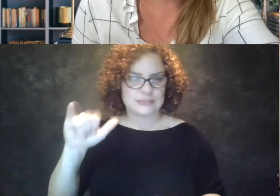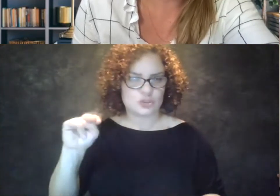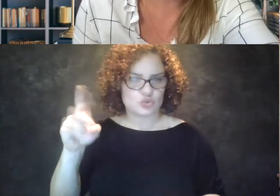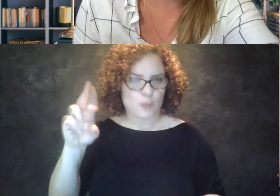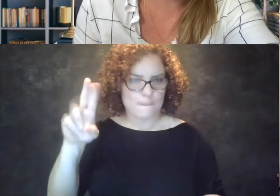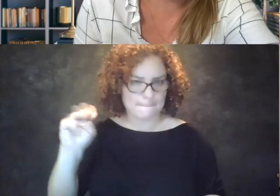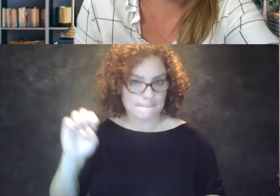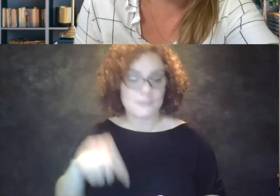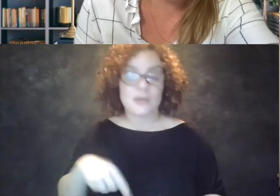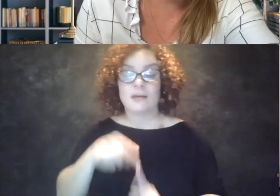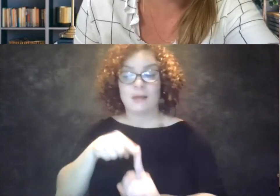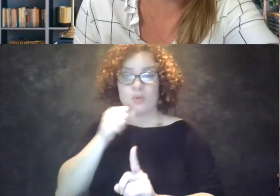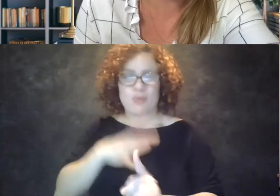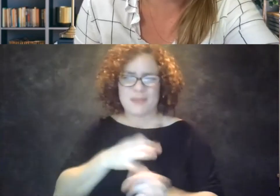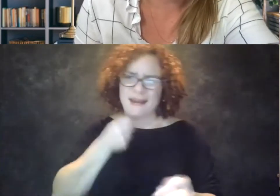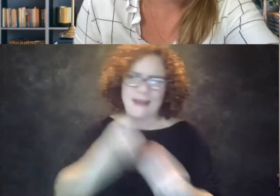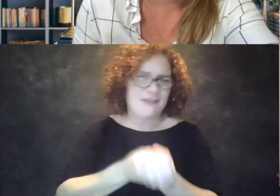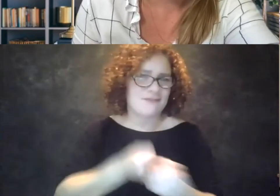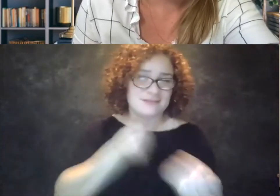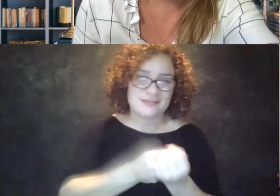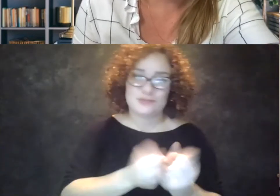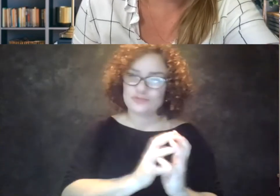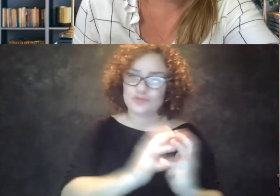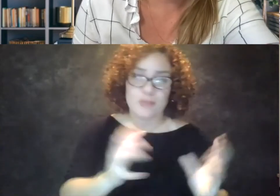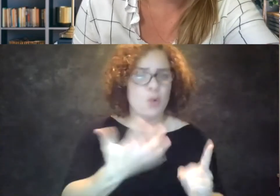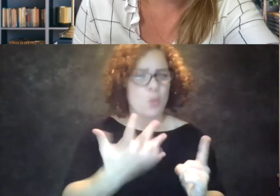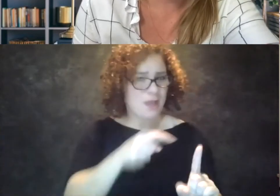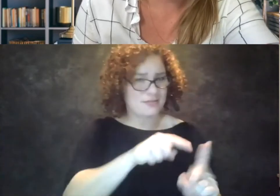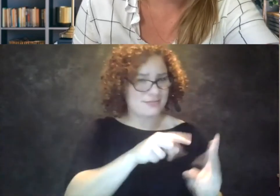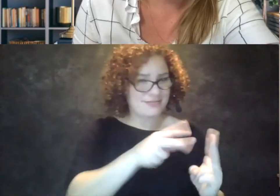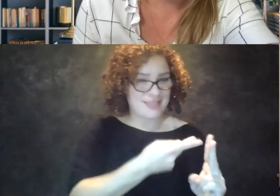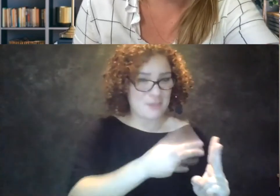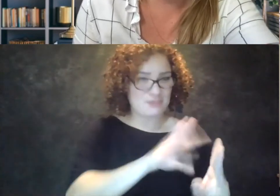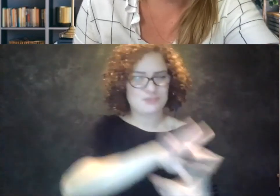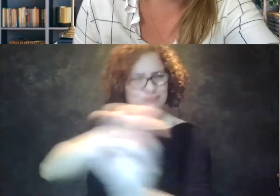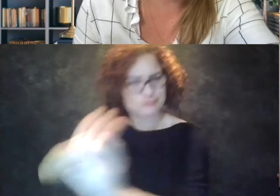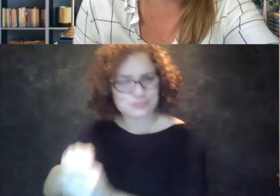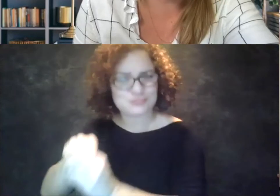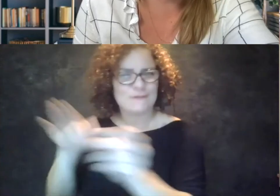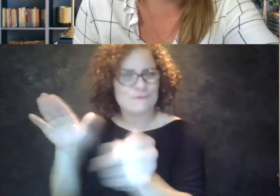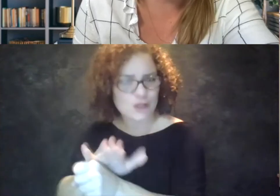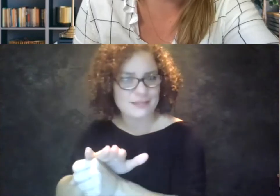them. She wants them fully included and I'm not really even quite sure if the schools